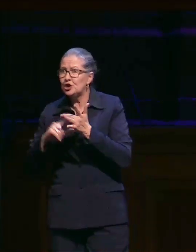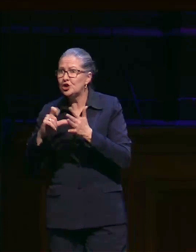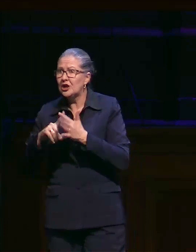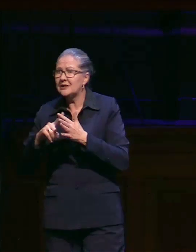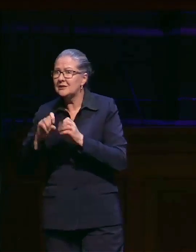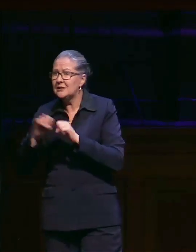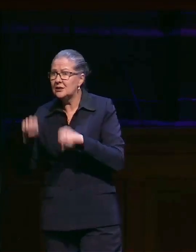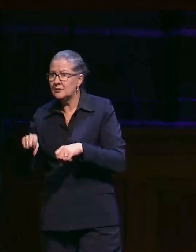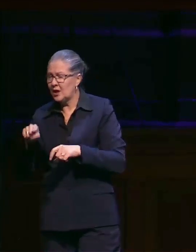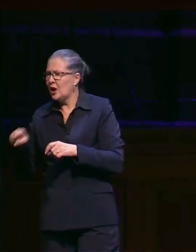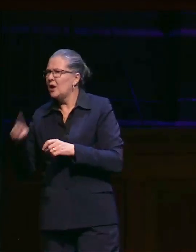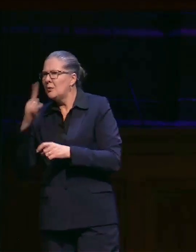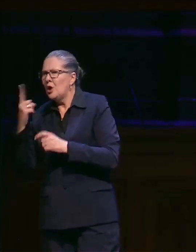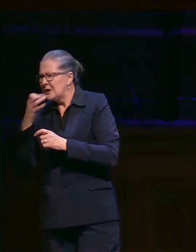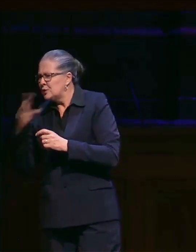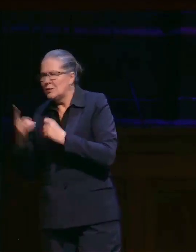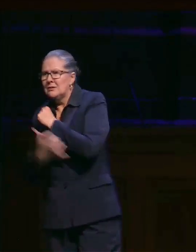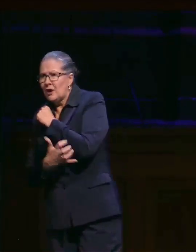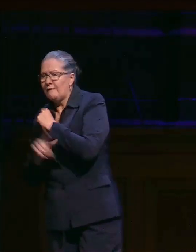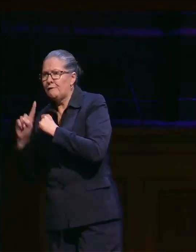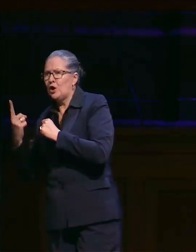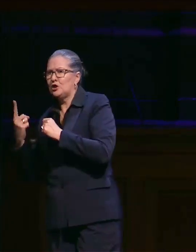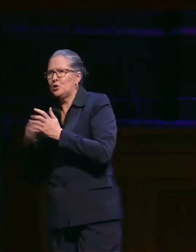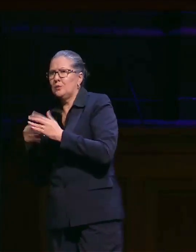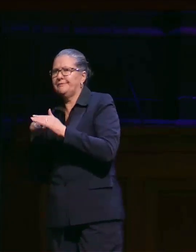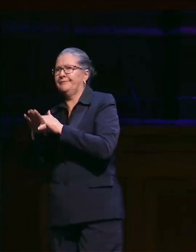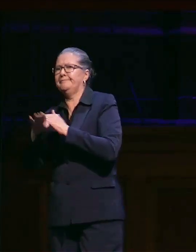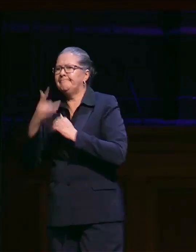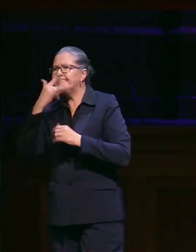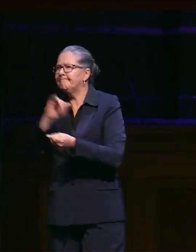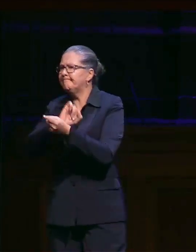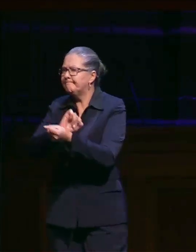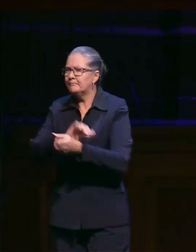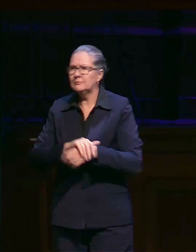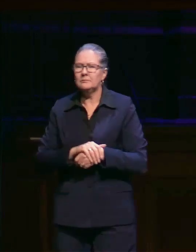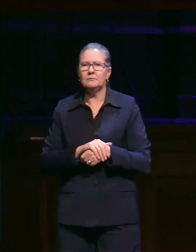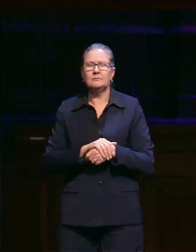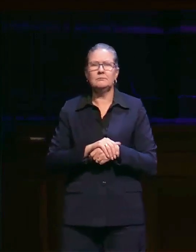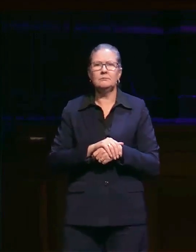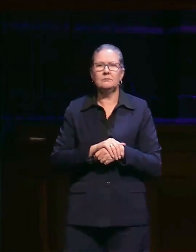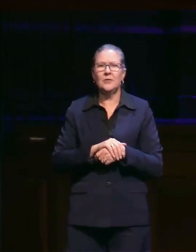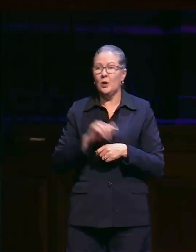first to arrive as adults now we can have both an economic or a moral